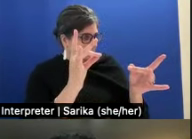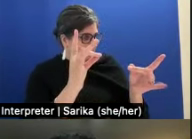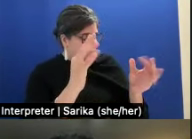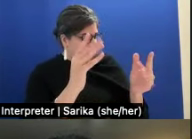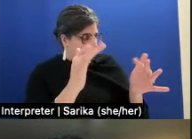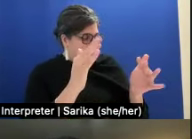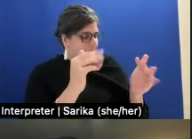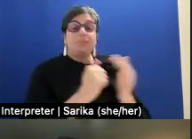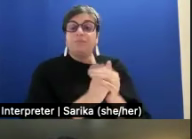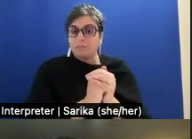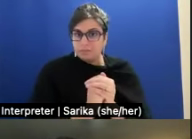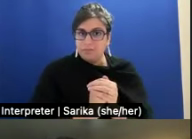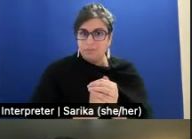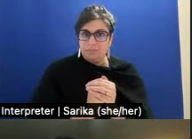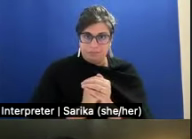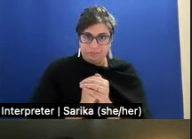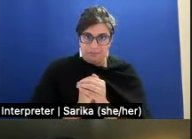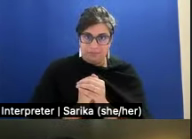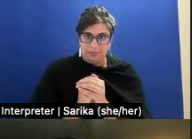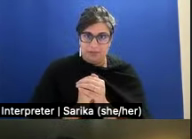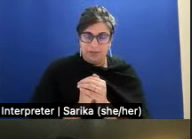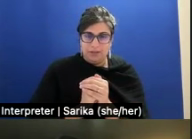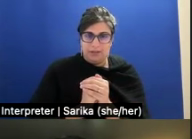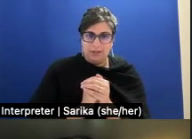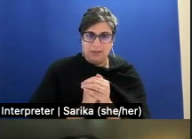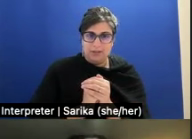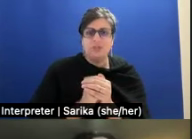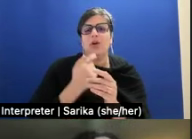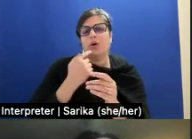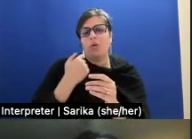we are I mentioned we are on the West Side now in Chicago.